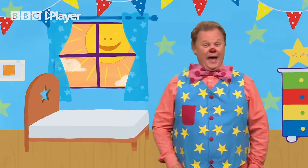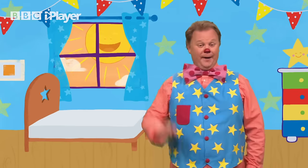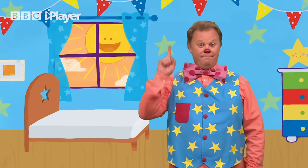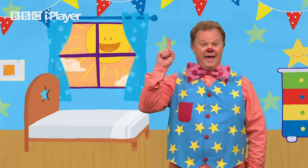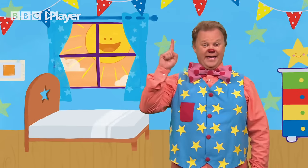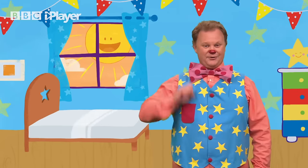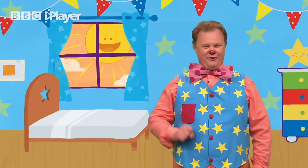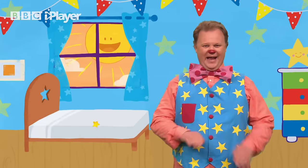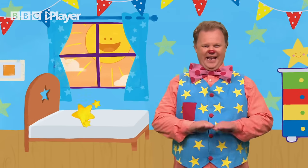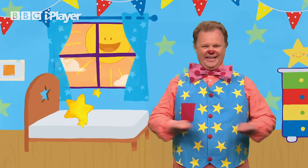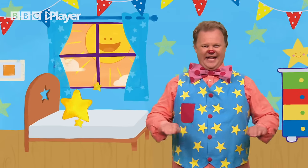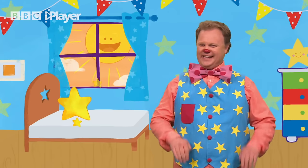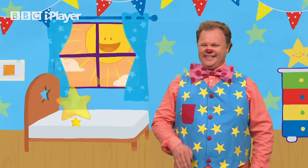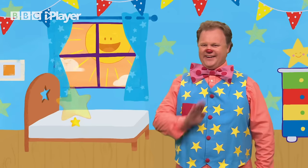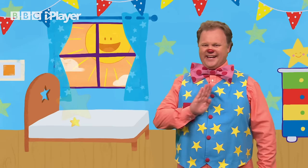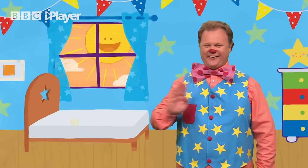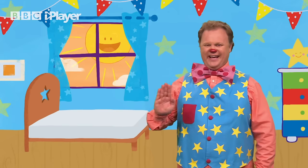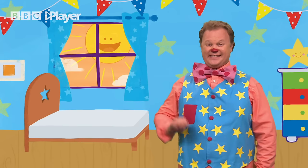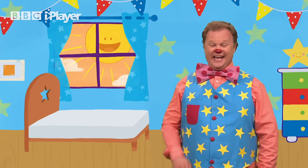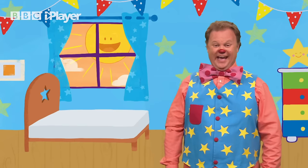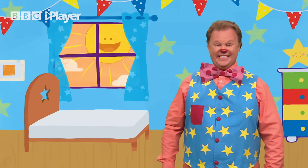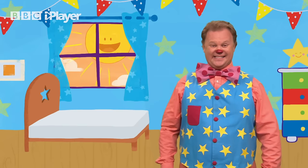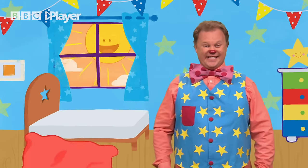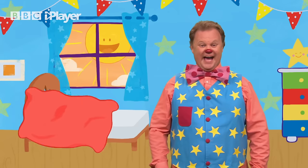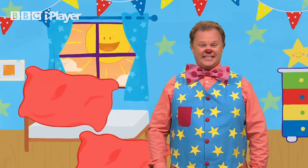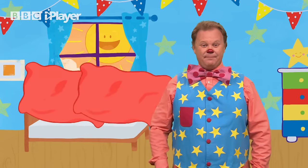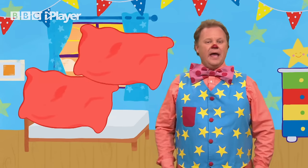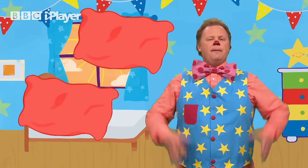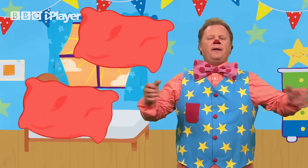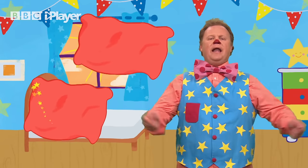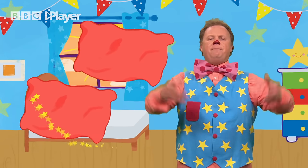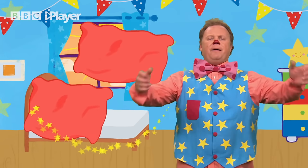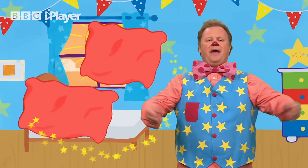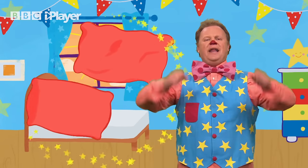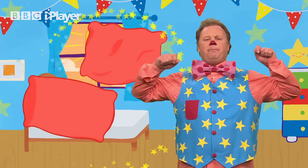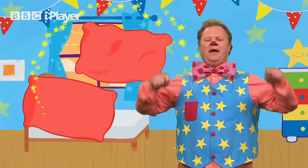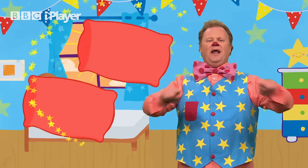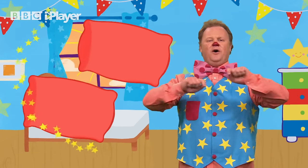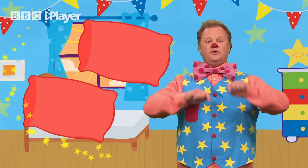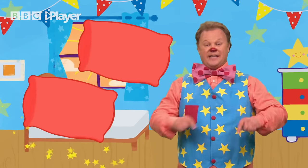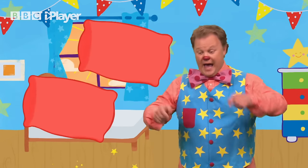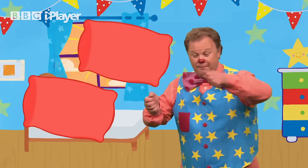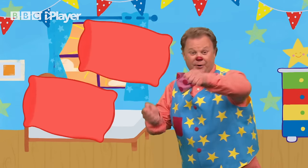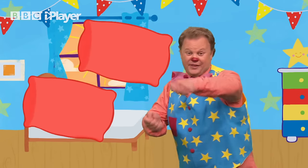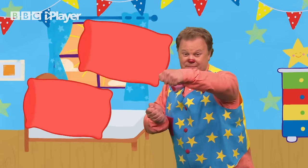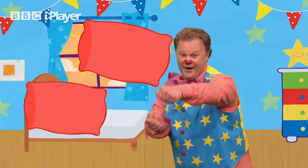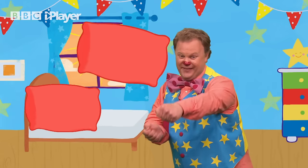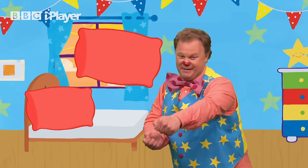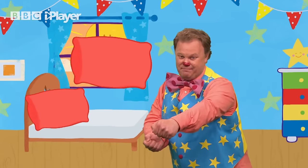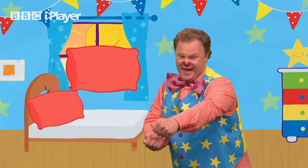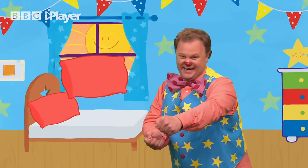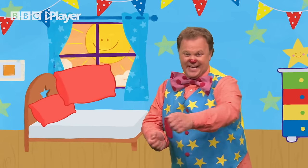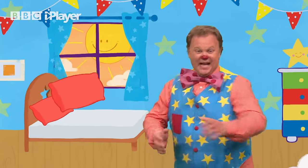make it really neat not a crease in sight plump up any pillows and put them on the bed